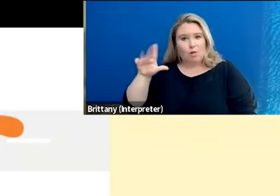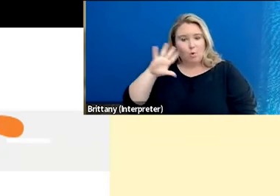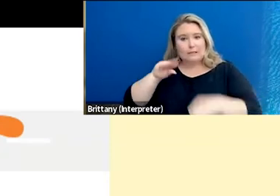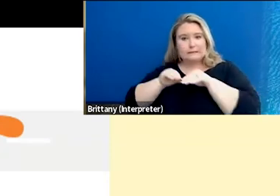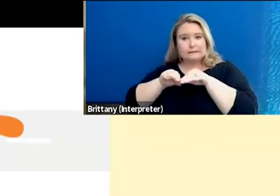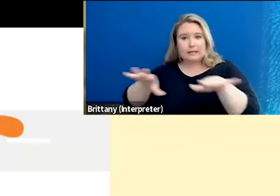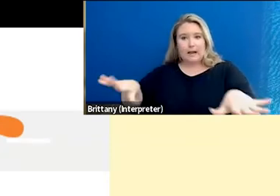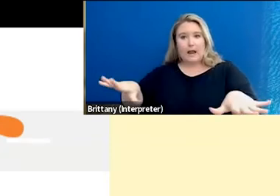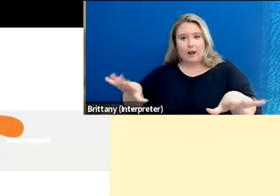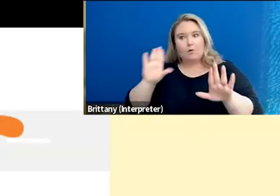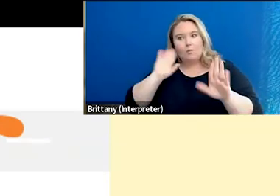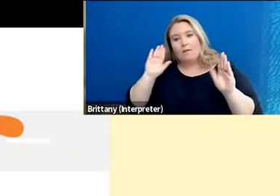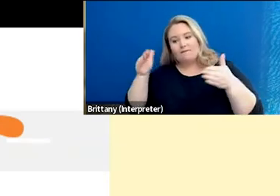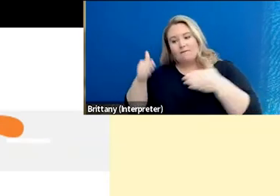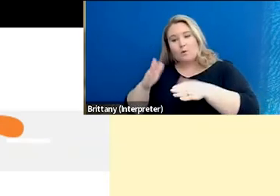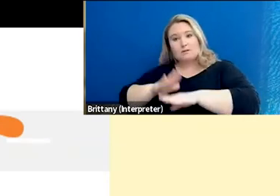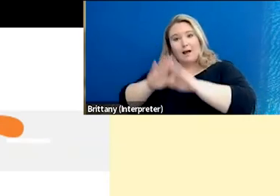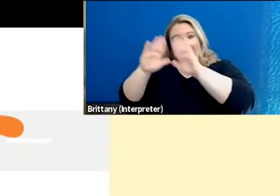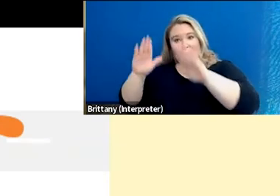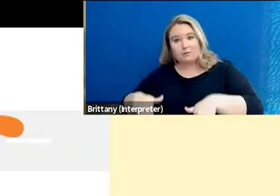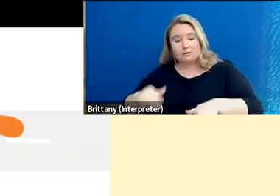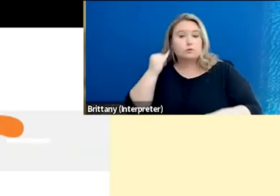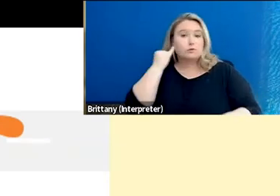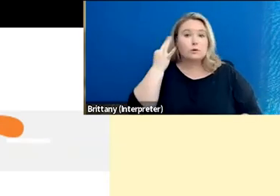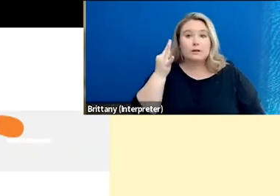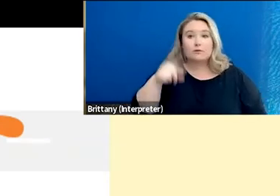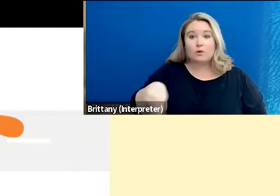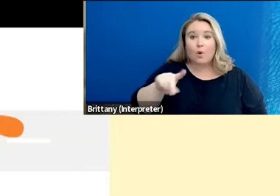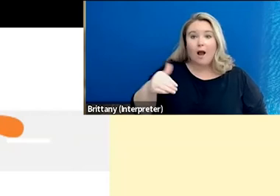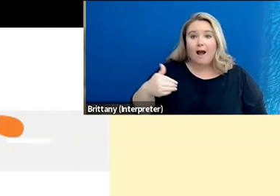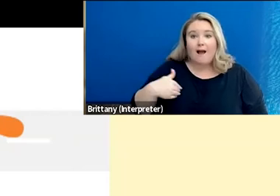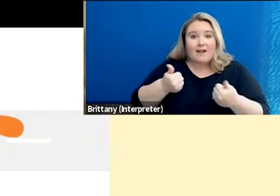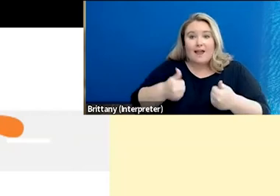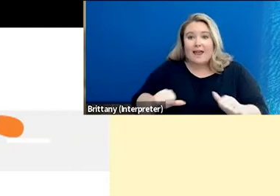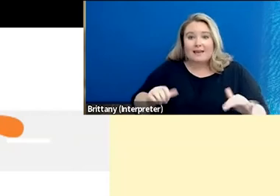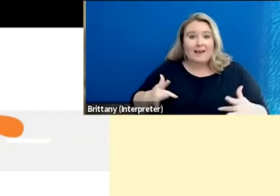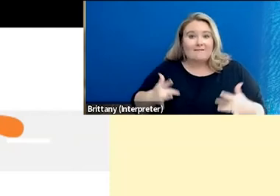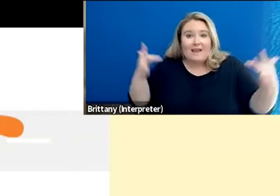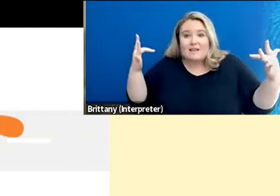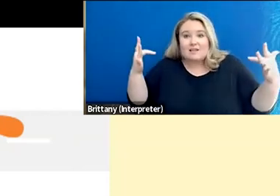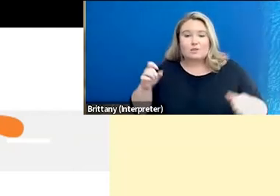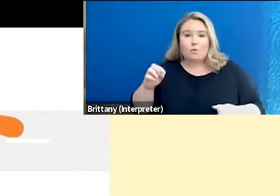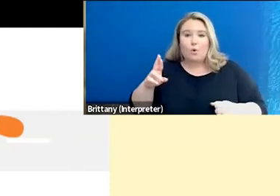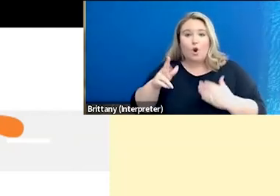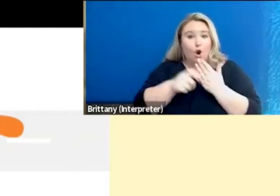So if you have any articles or any upcoming events you want included in our Age-Friendly Newsletter,